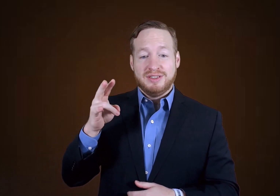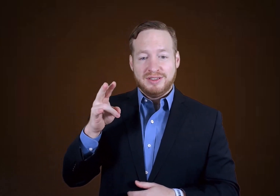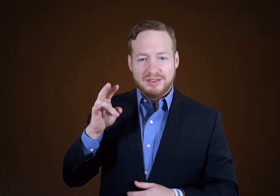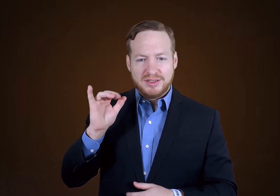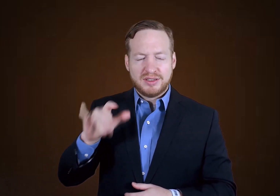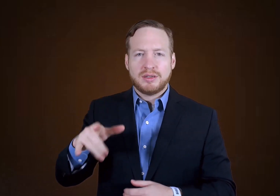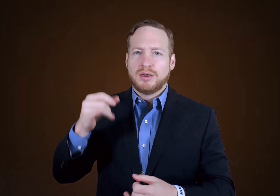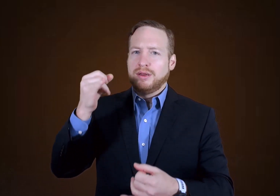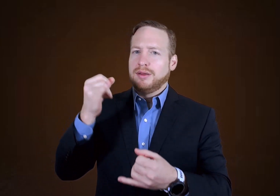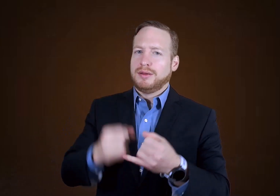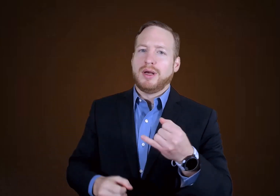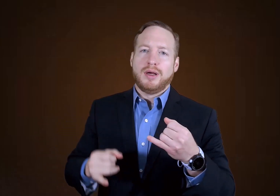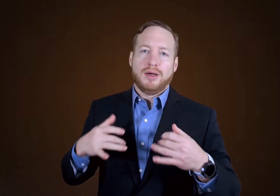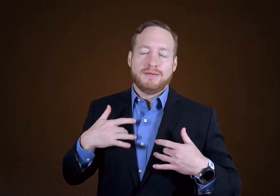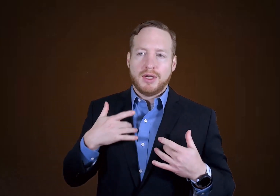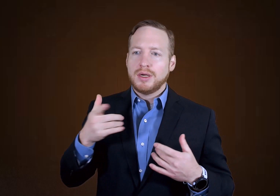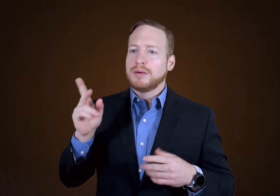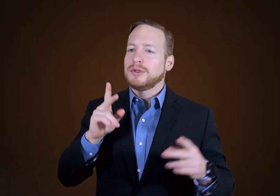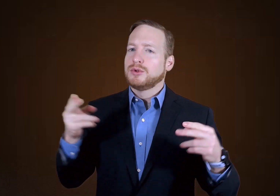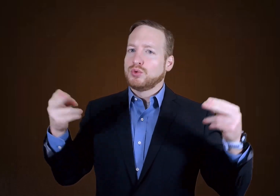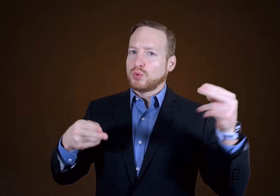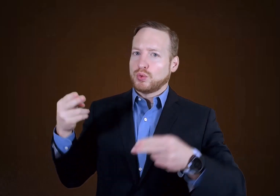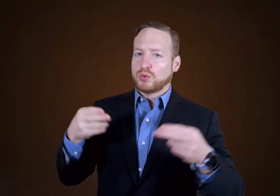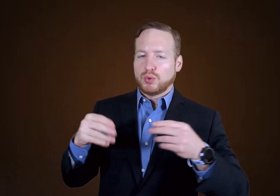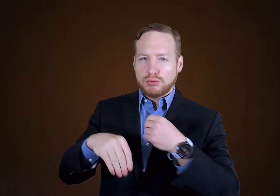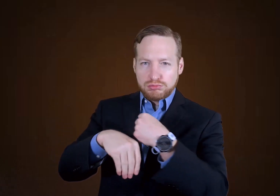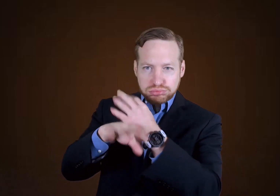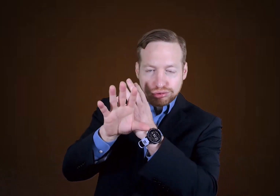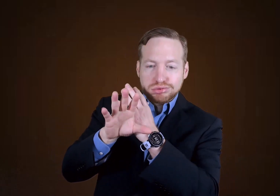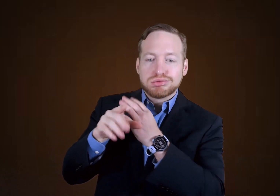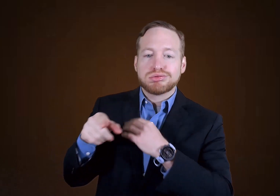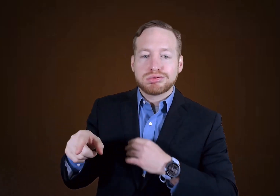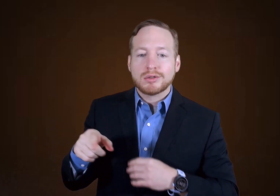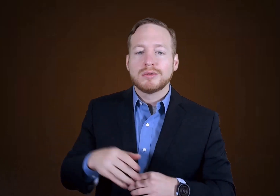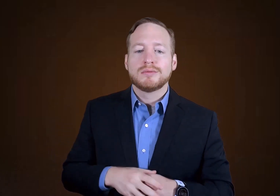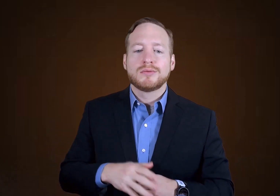and then as I mentioned Tuesday November 17th is our final event